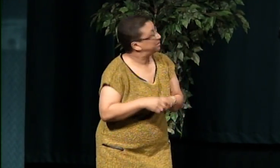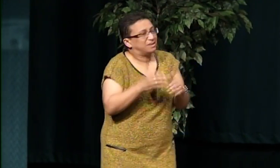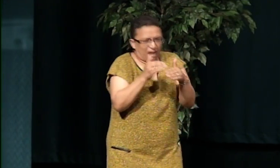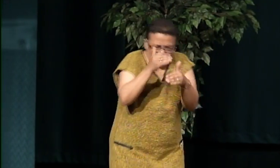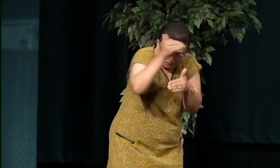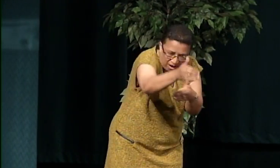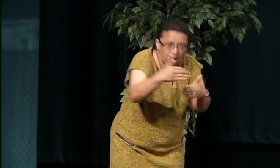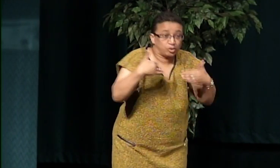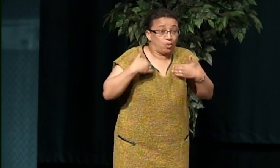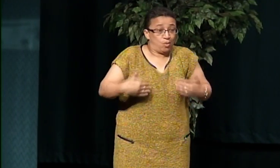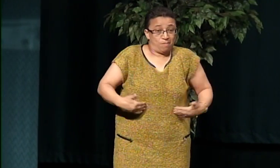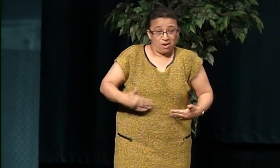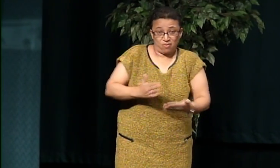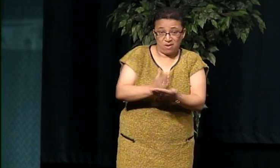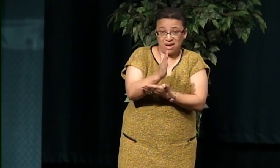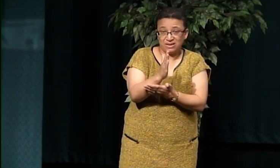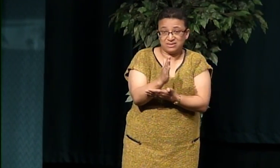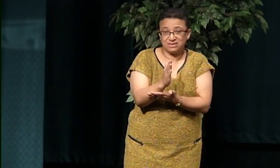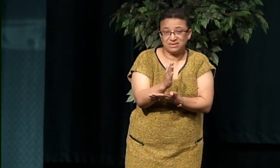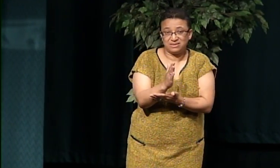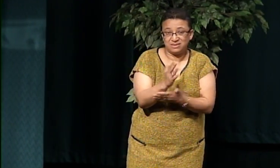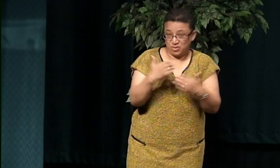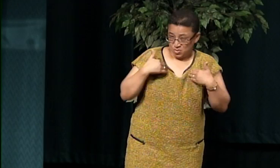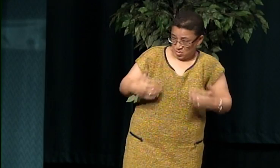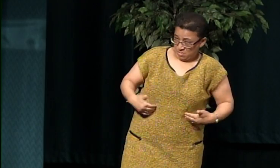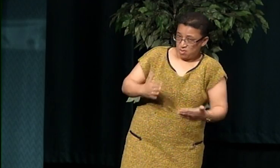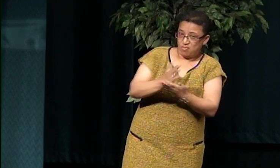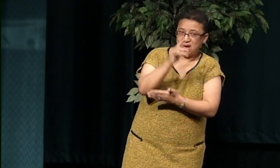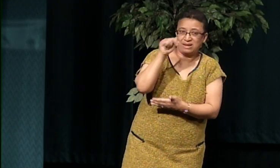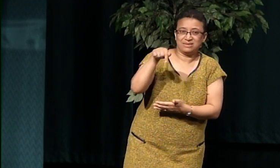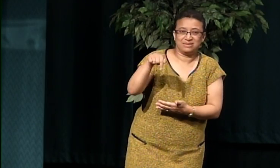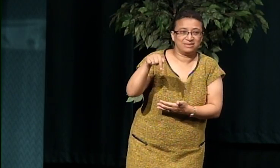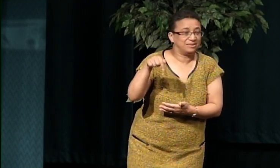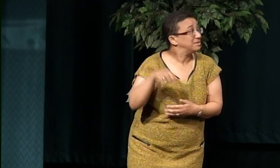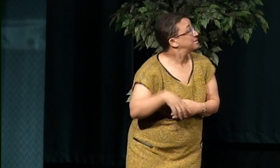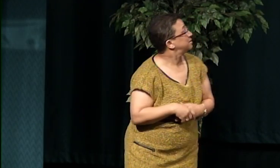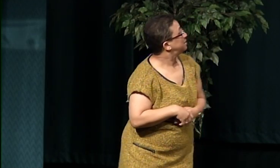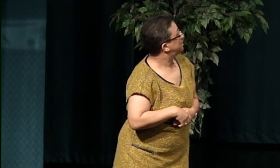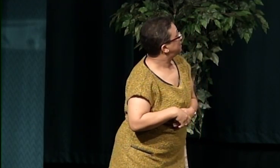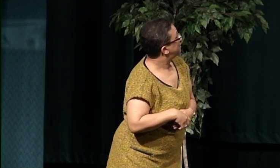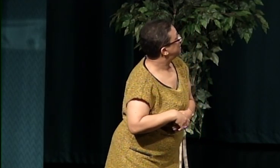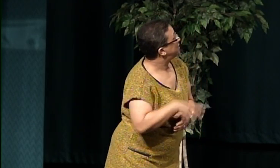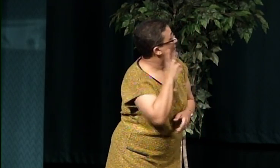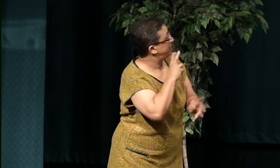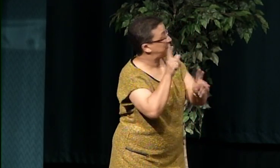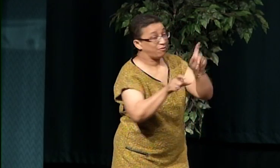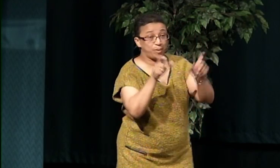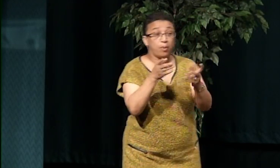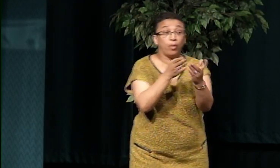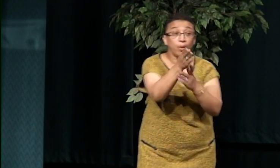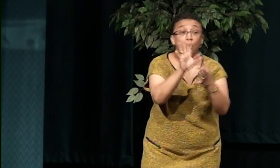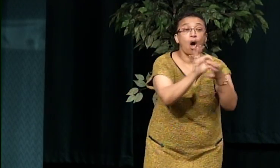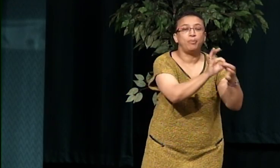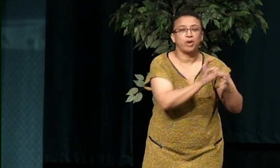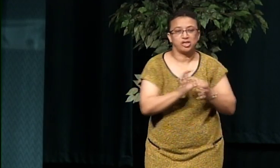And this is our mission in words. The World Federation of the Deaf advances